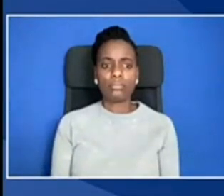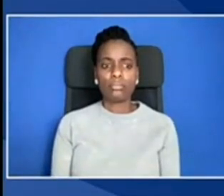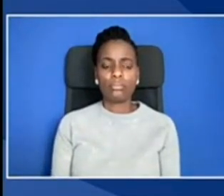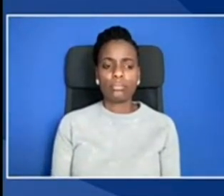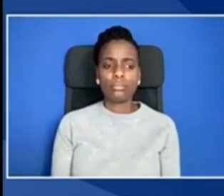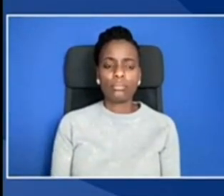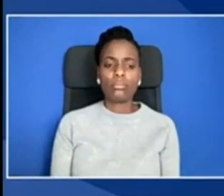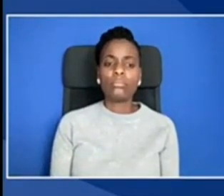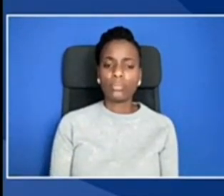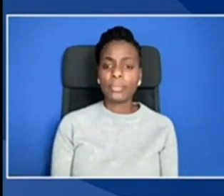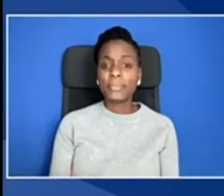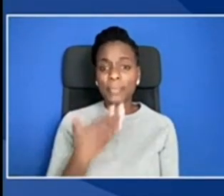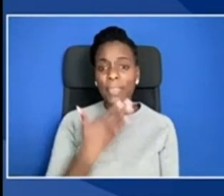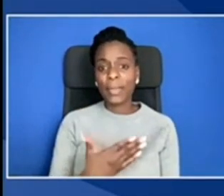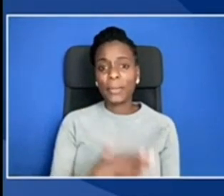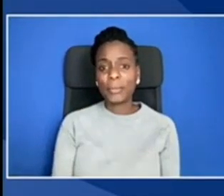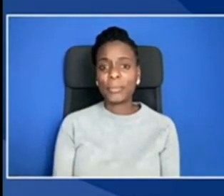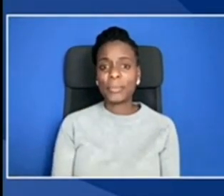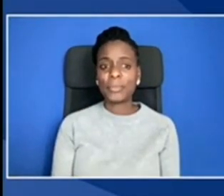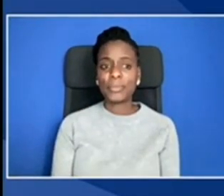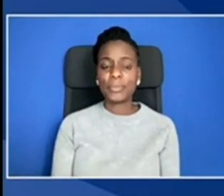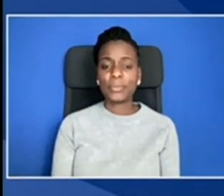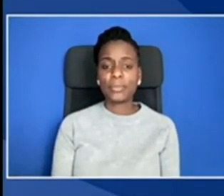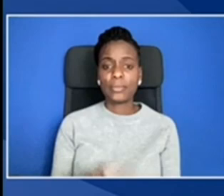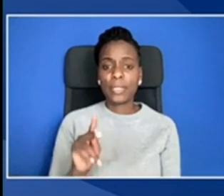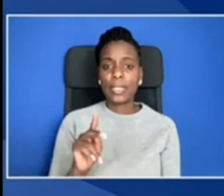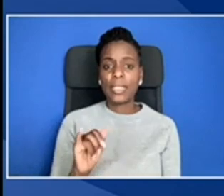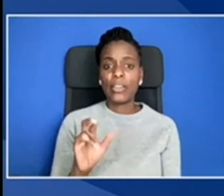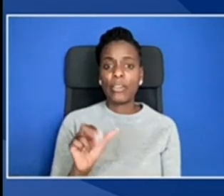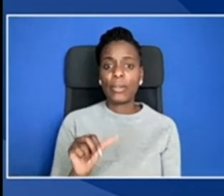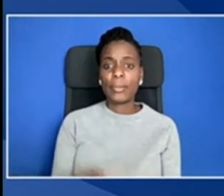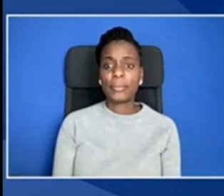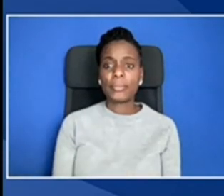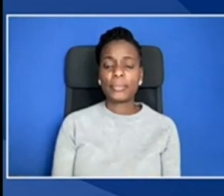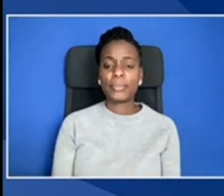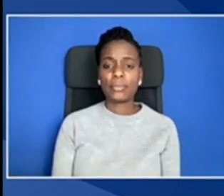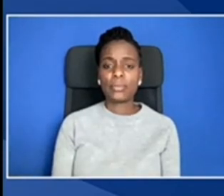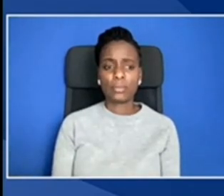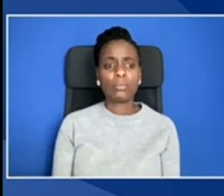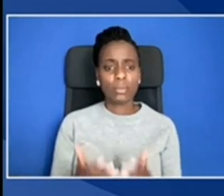Thank you, Richard. Kyra. I just want to second Richard's call that